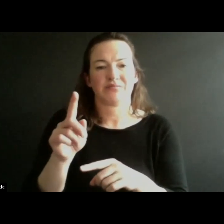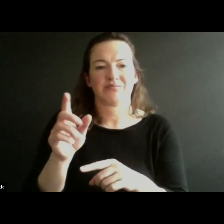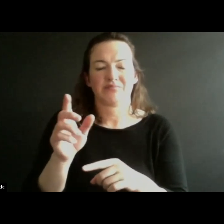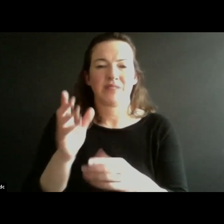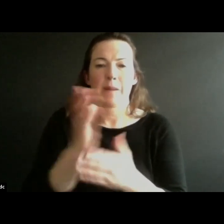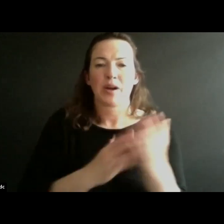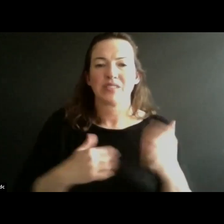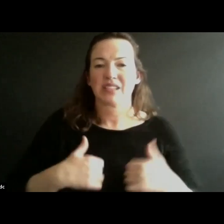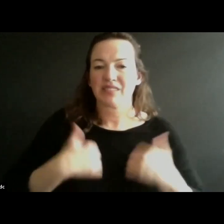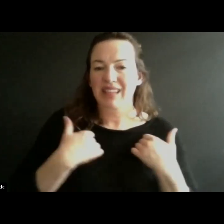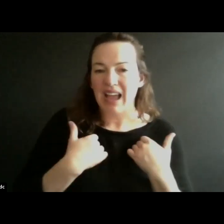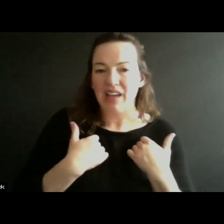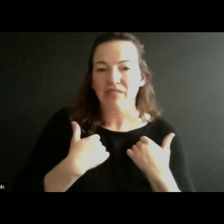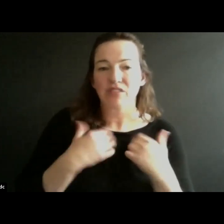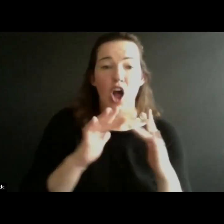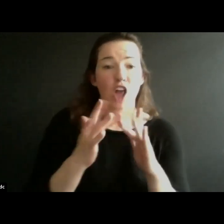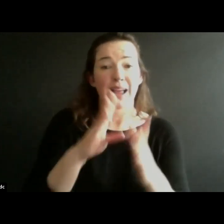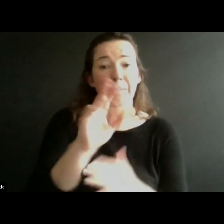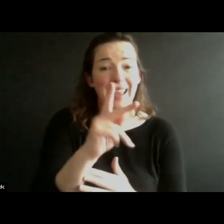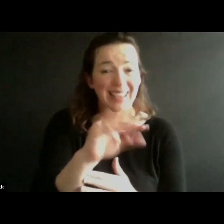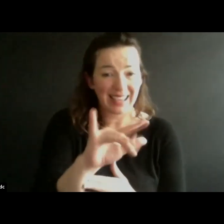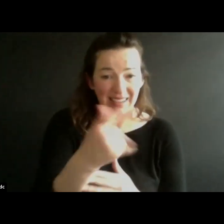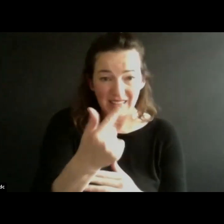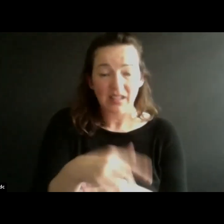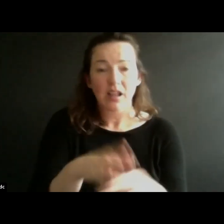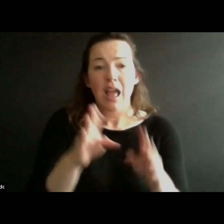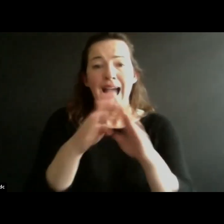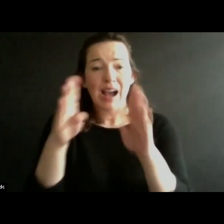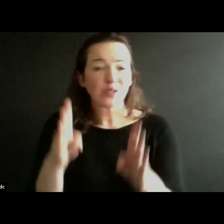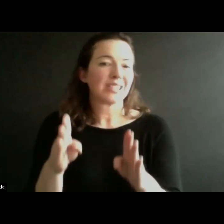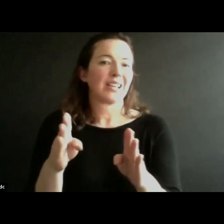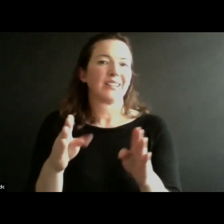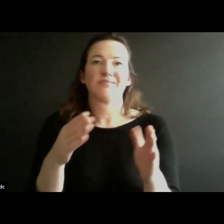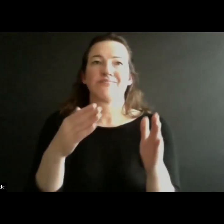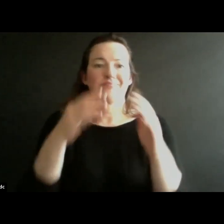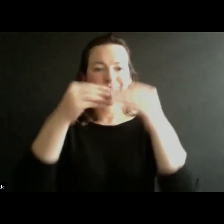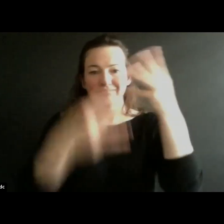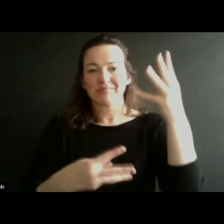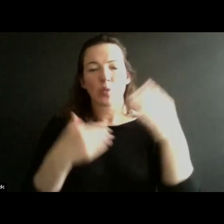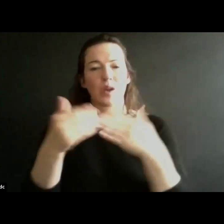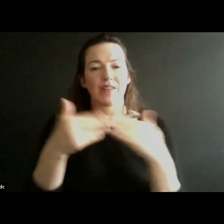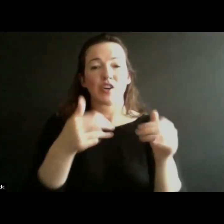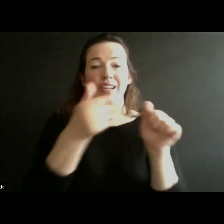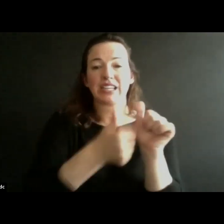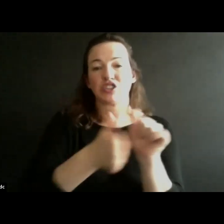to online banking, to housing, to whatever it is. That's going on. So each individual